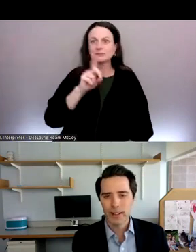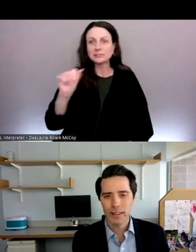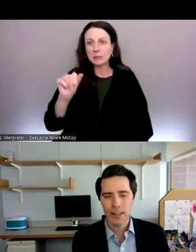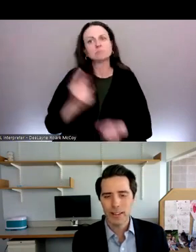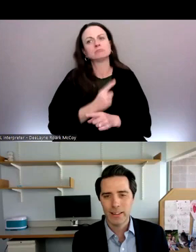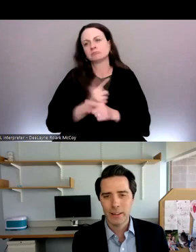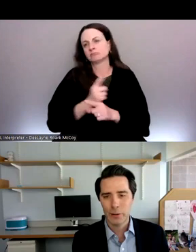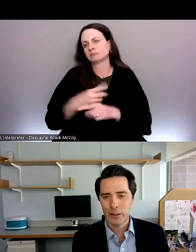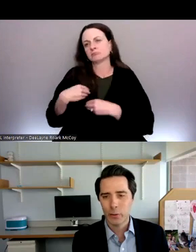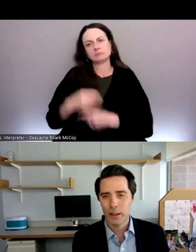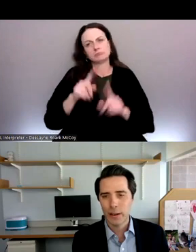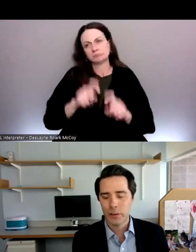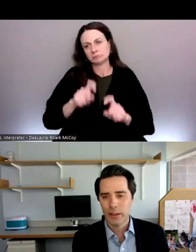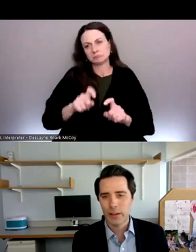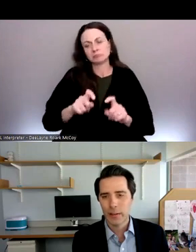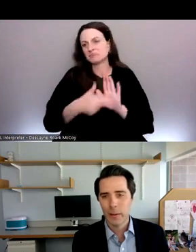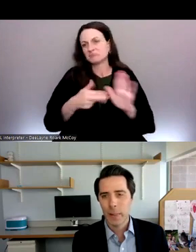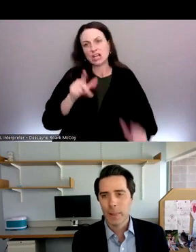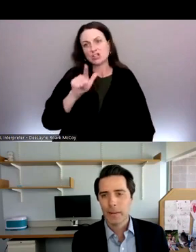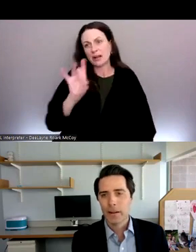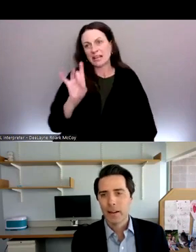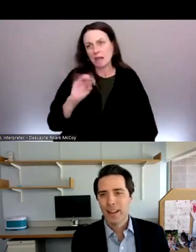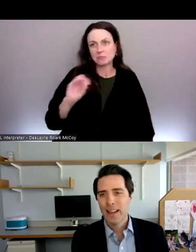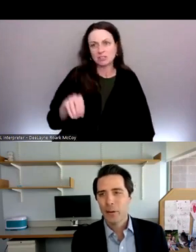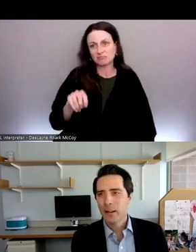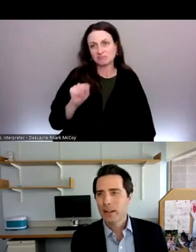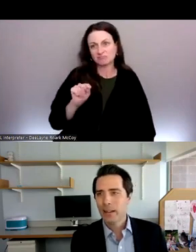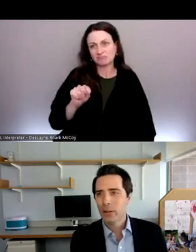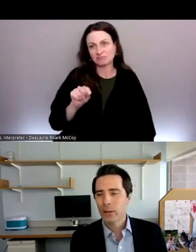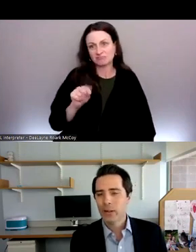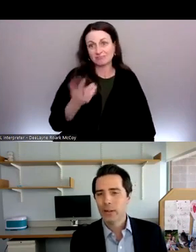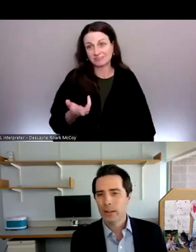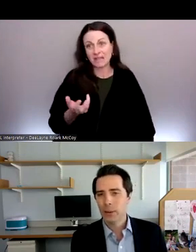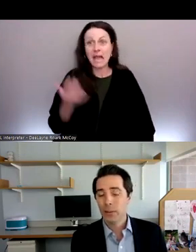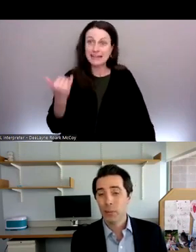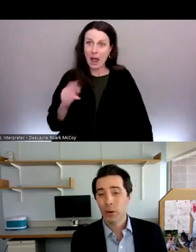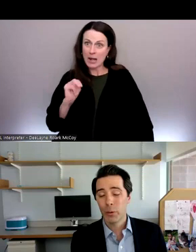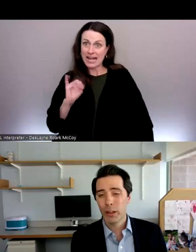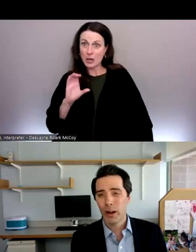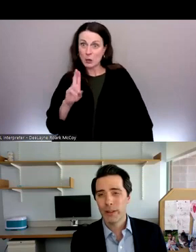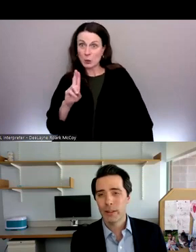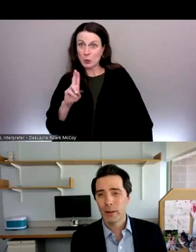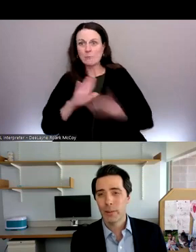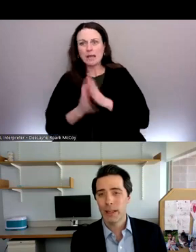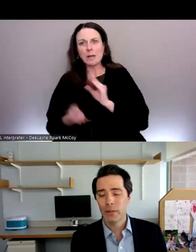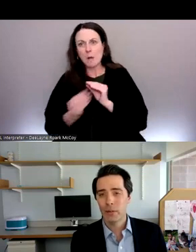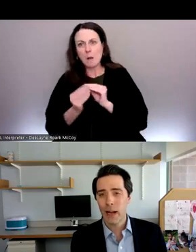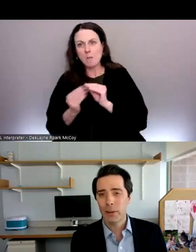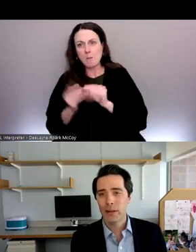testing that diagnostic rates 28 percent and now in the NICU it's it's becoming